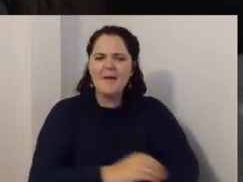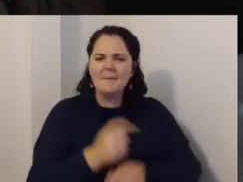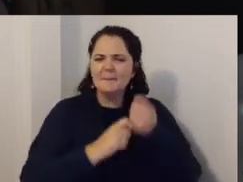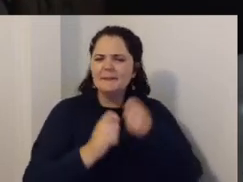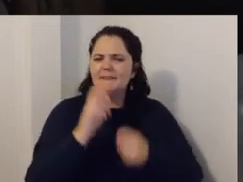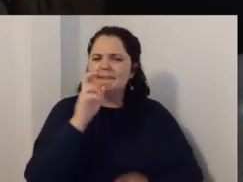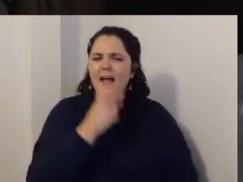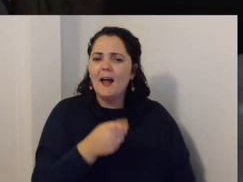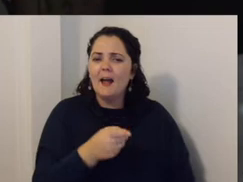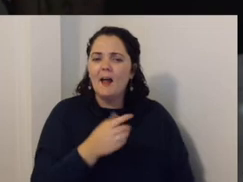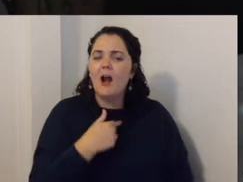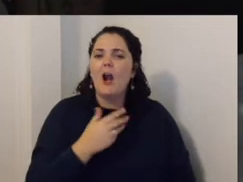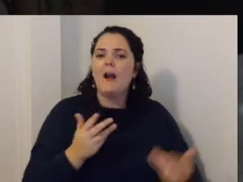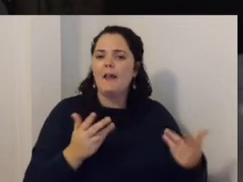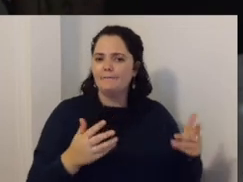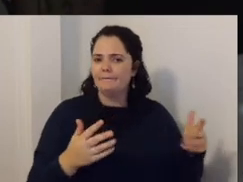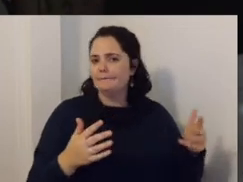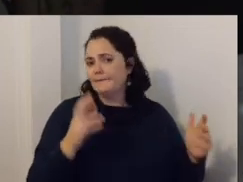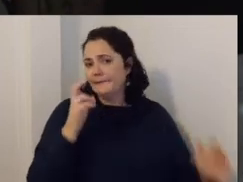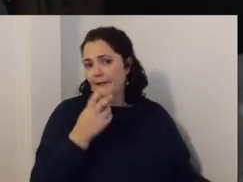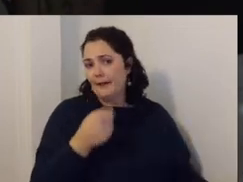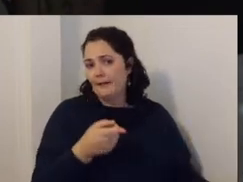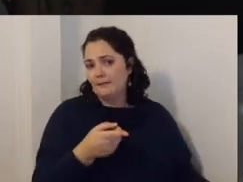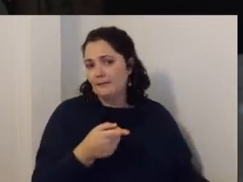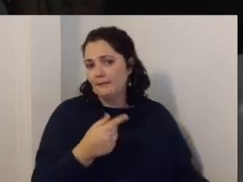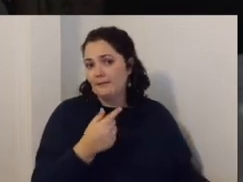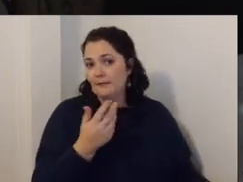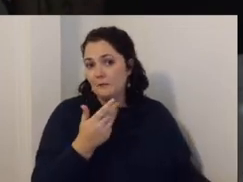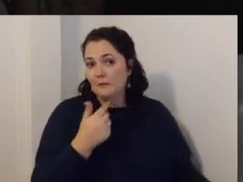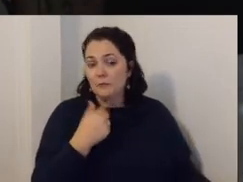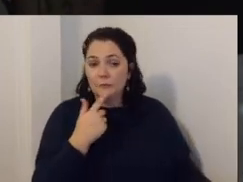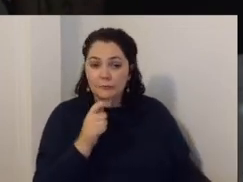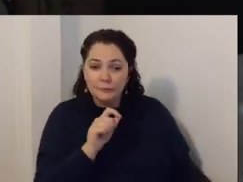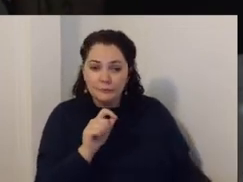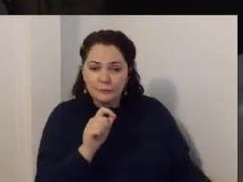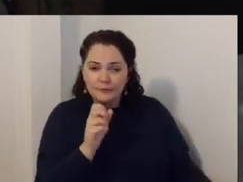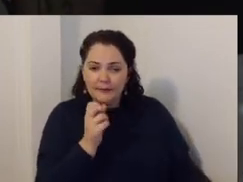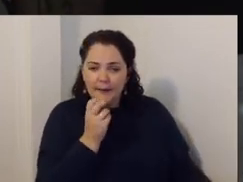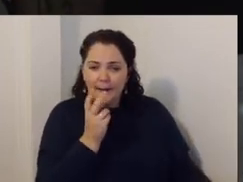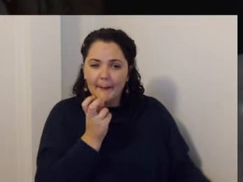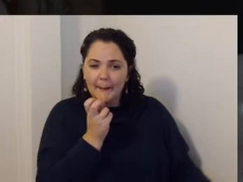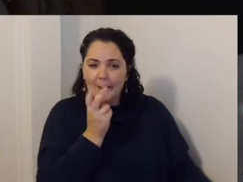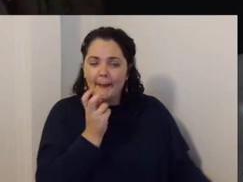going to leave that edge as dark, I'm not going to go in and try to delineate that